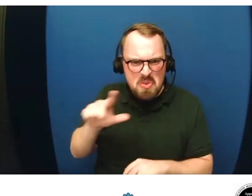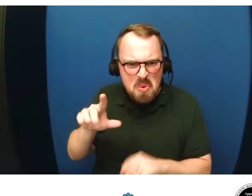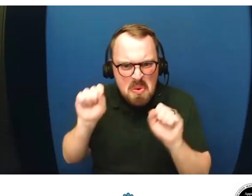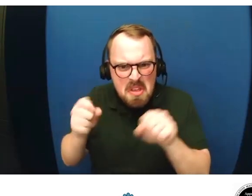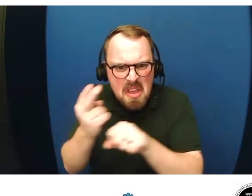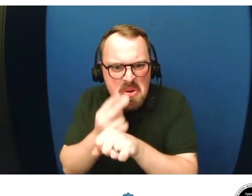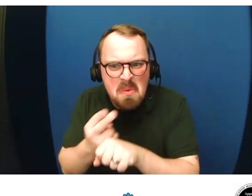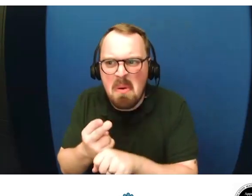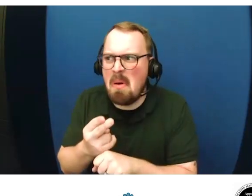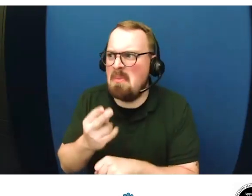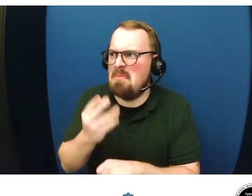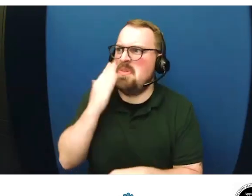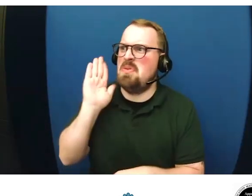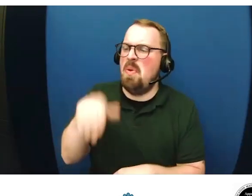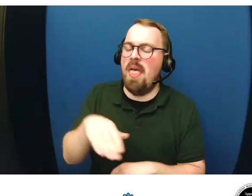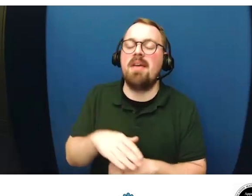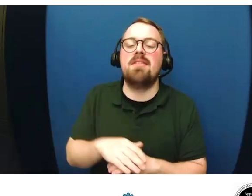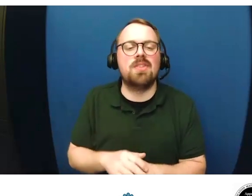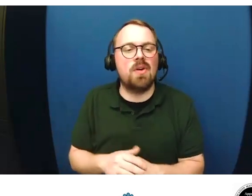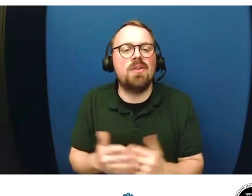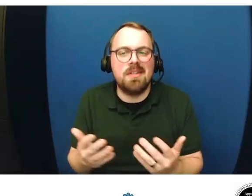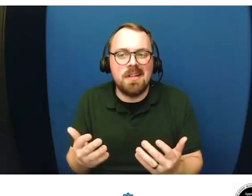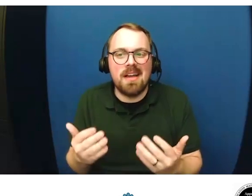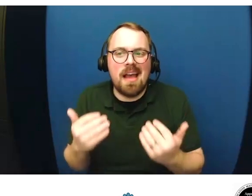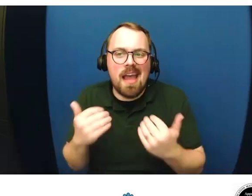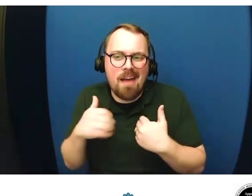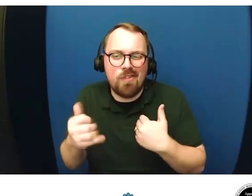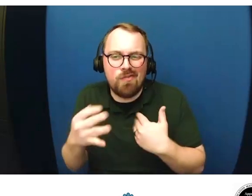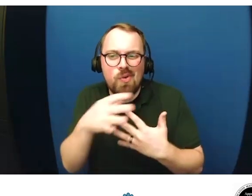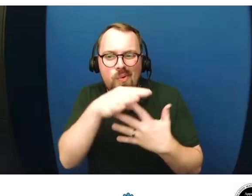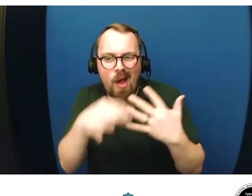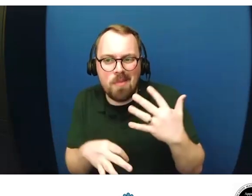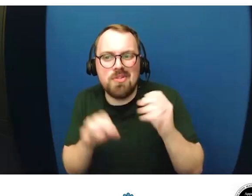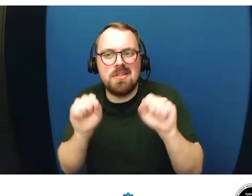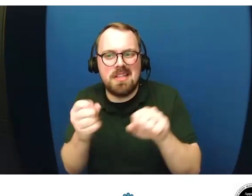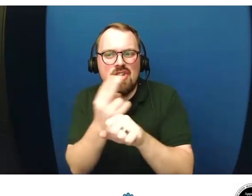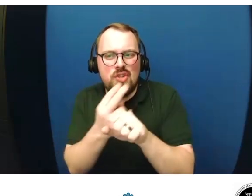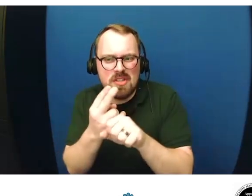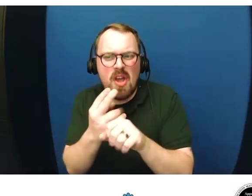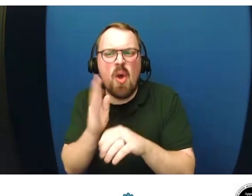We've got a couple of options to use, and we'll...we'll look